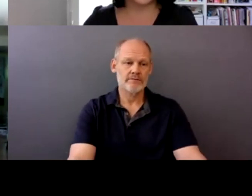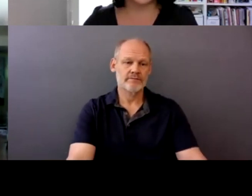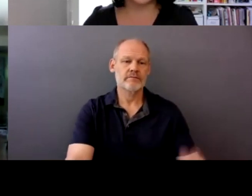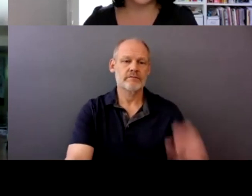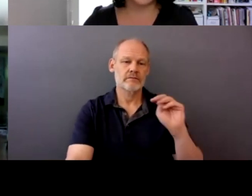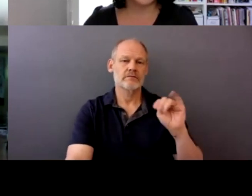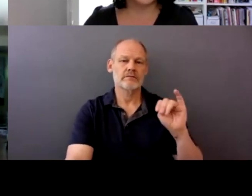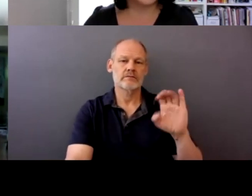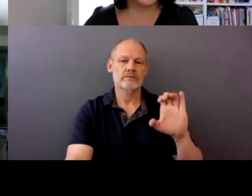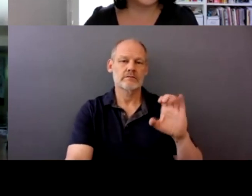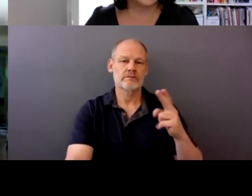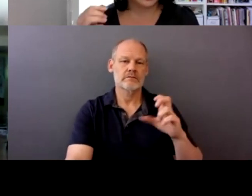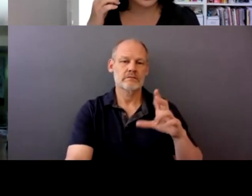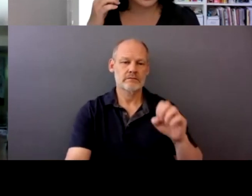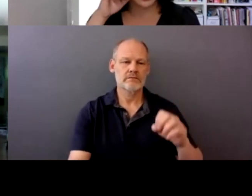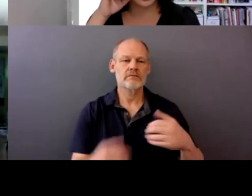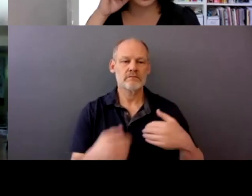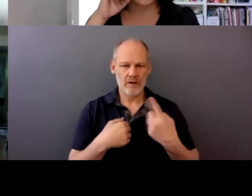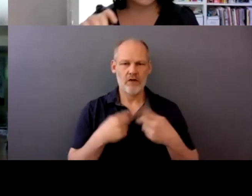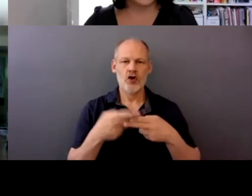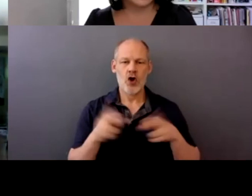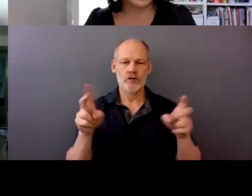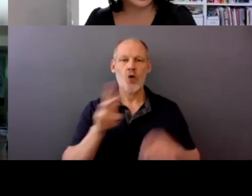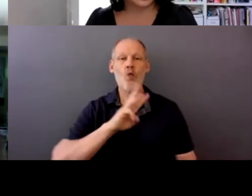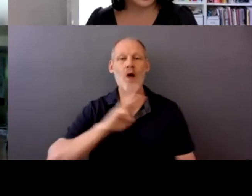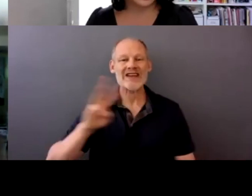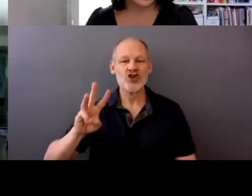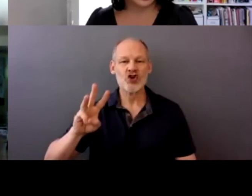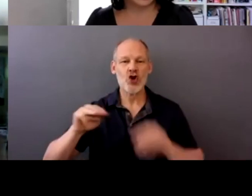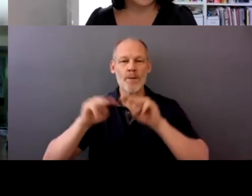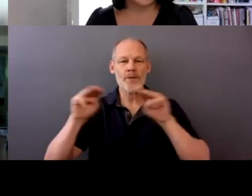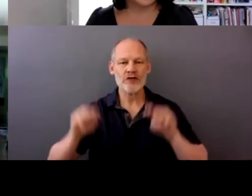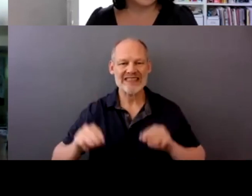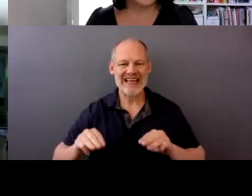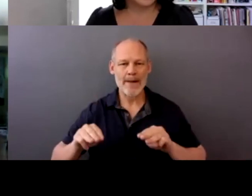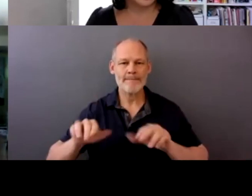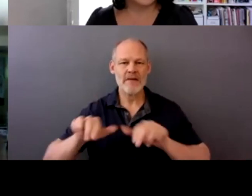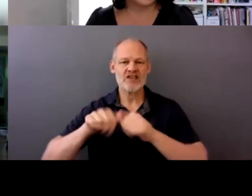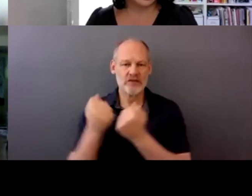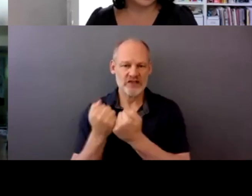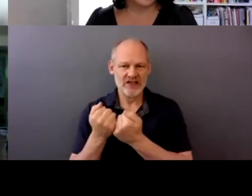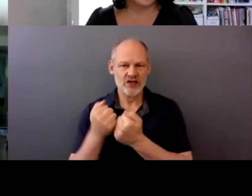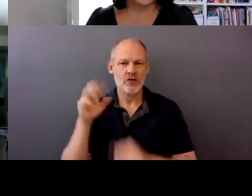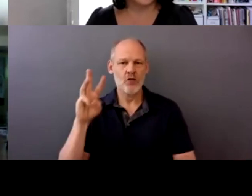The Western Museum Association has been doing great webinars, online programs,